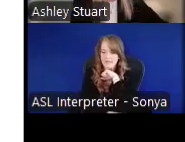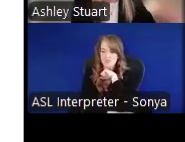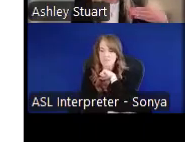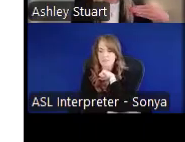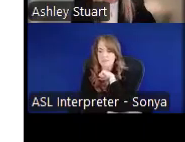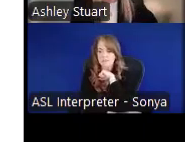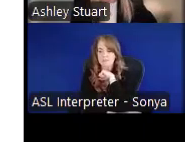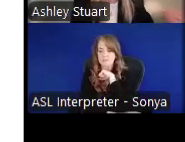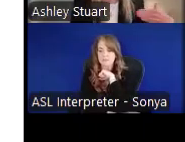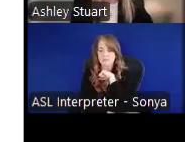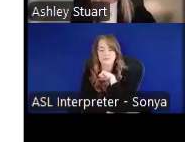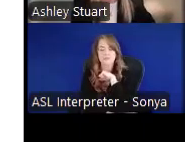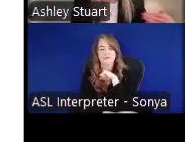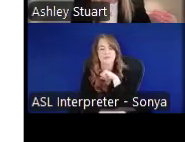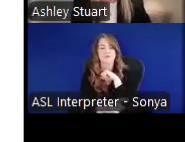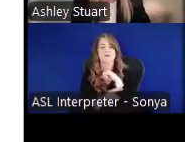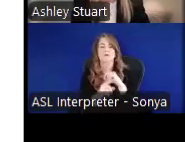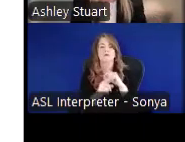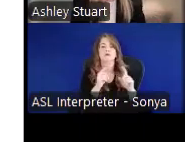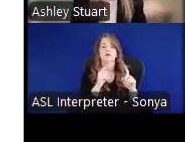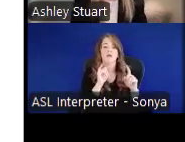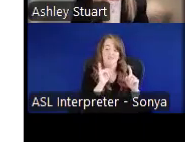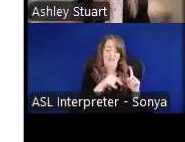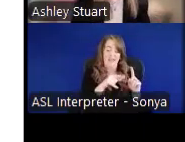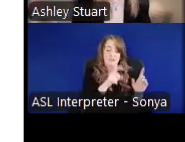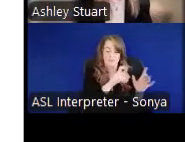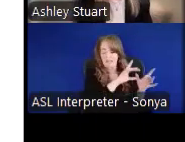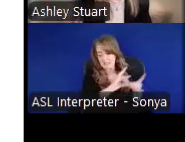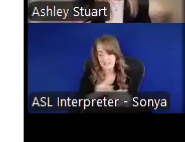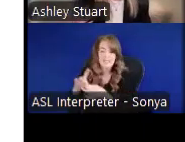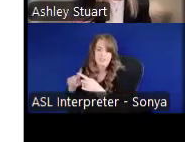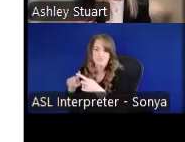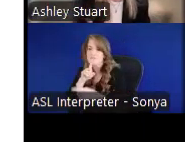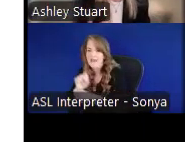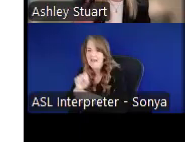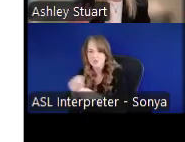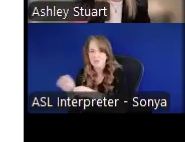directly linked to the behavior. It can be really helpful if when